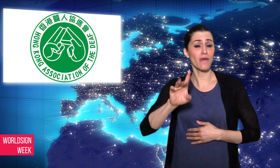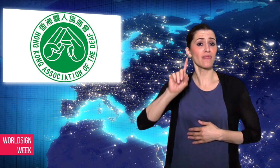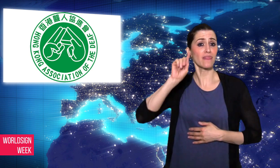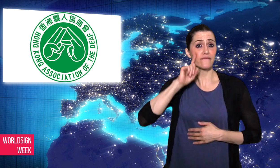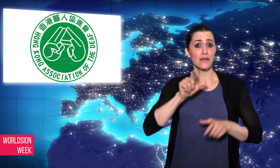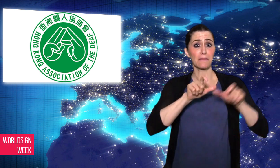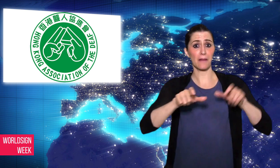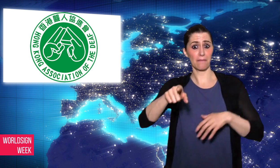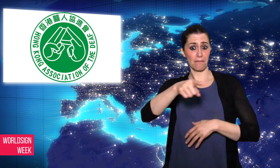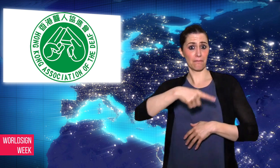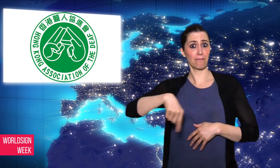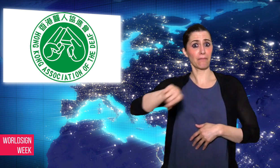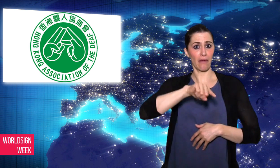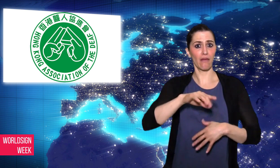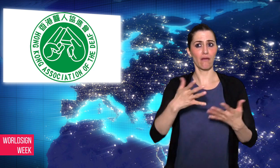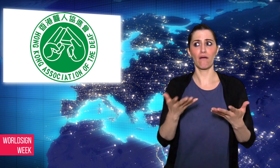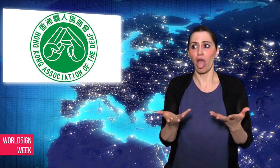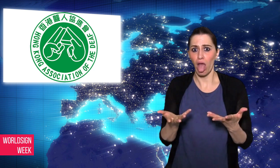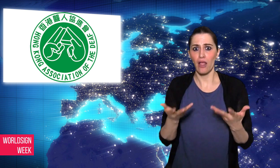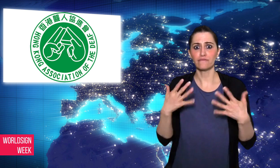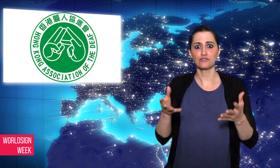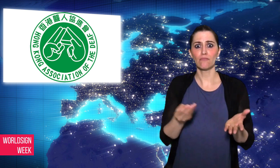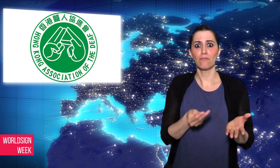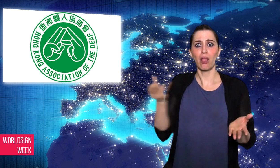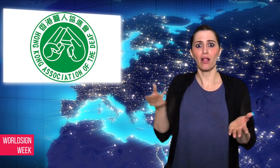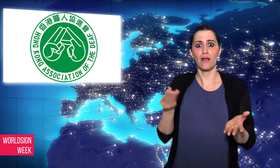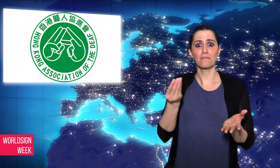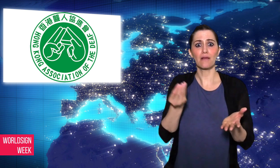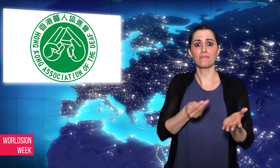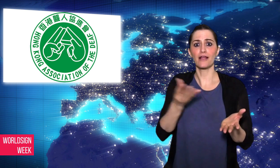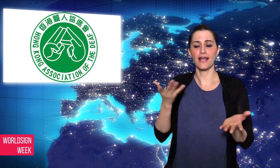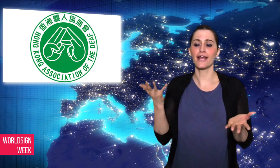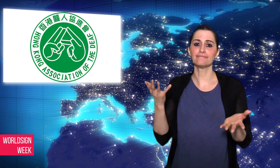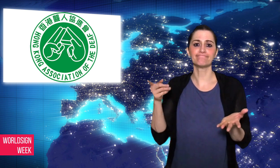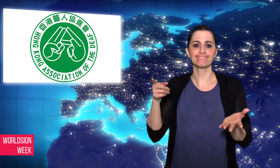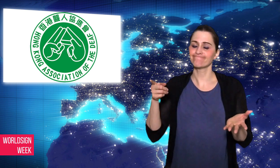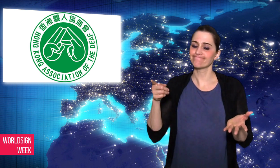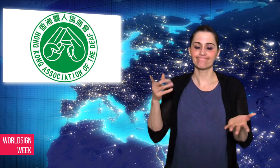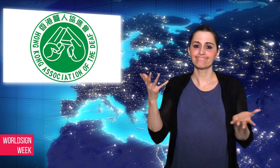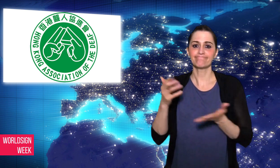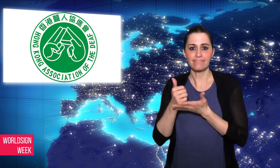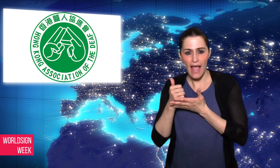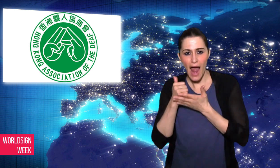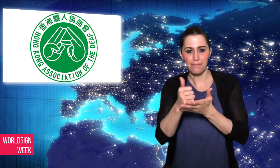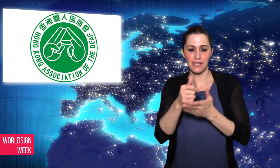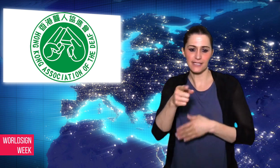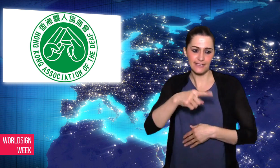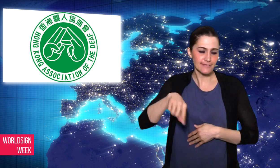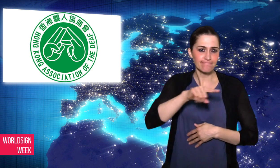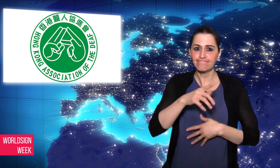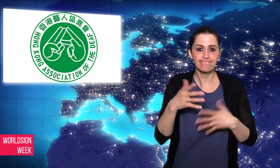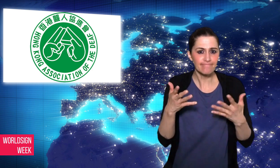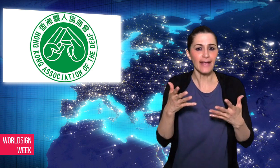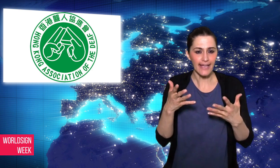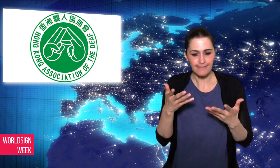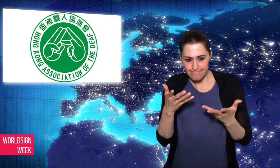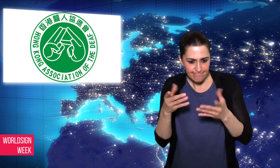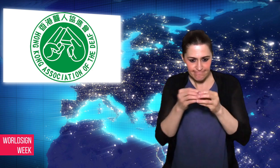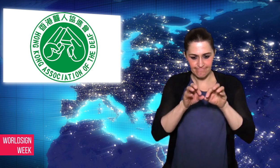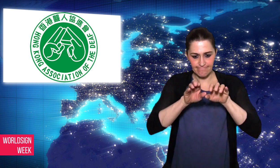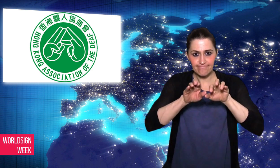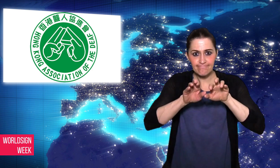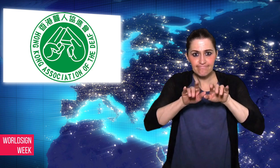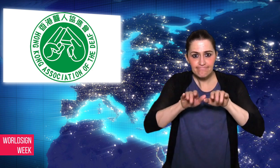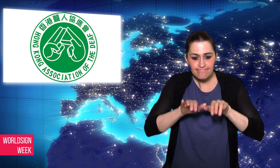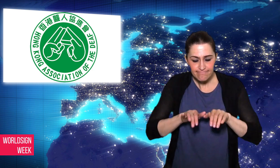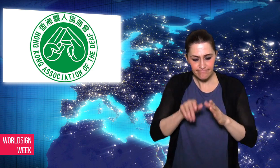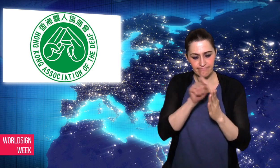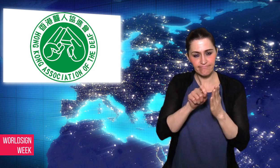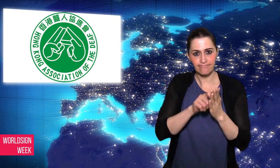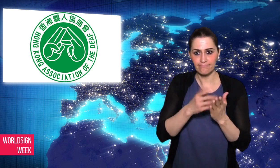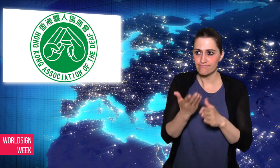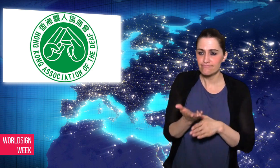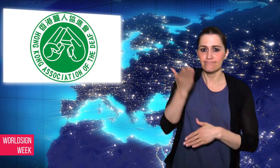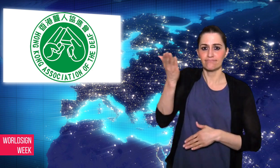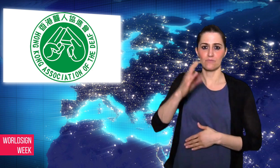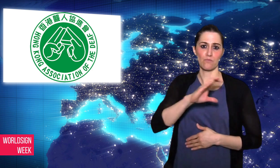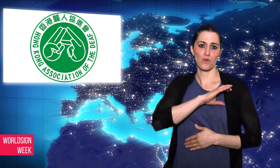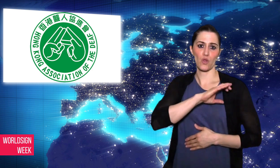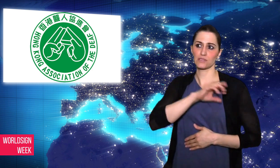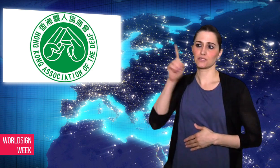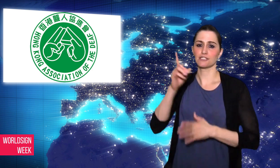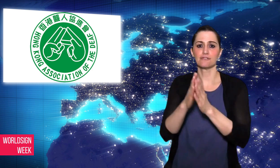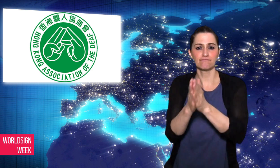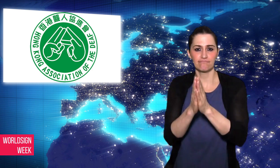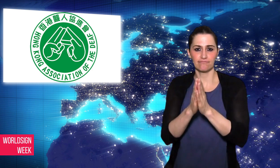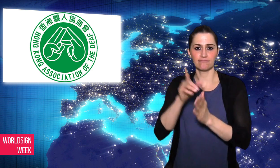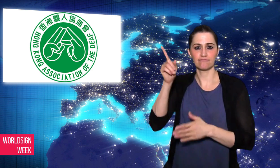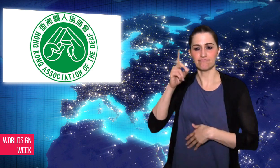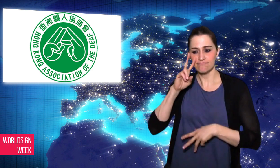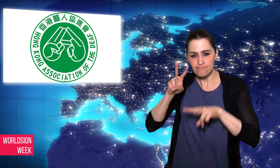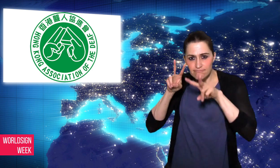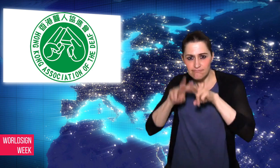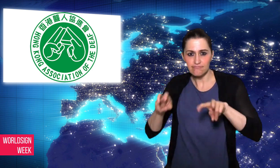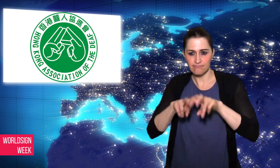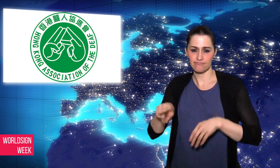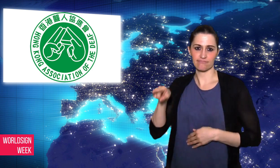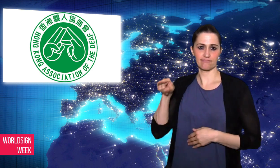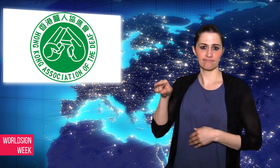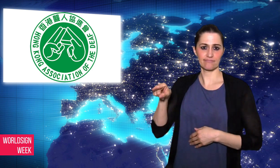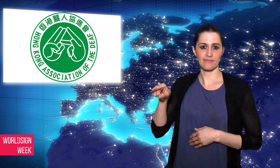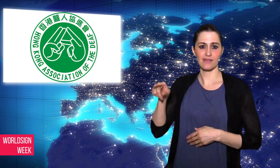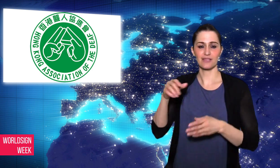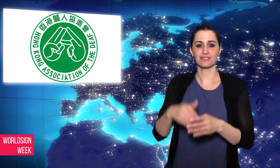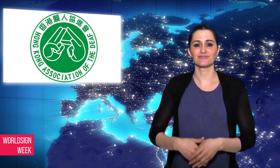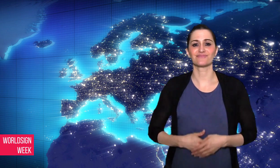victims in filing police report.